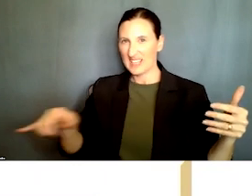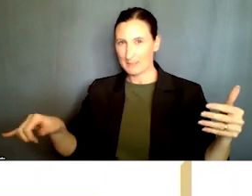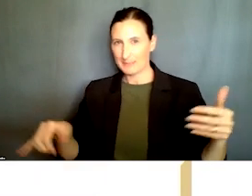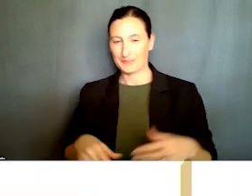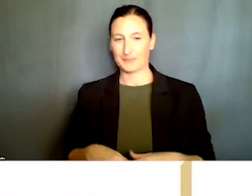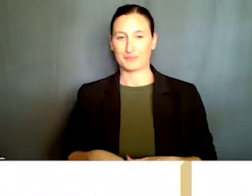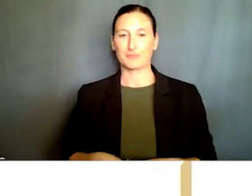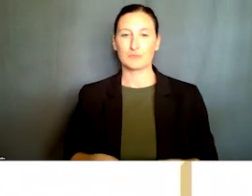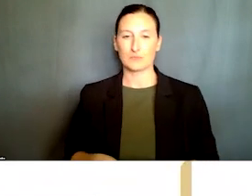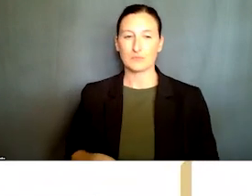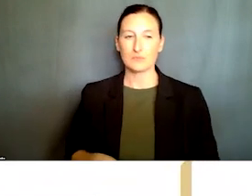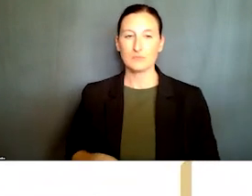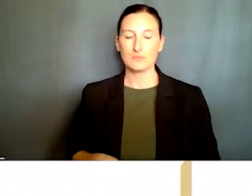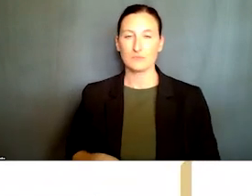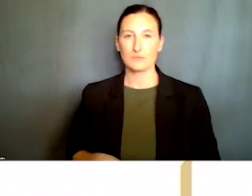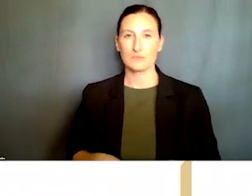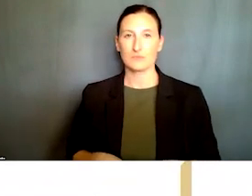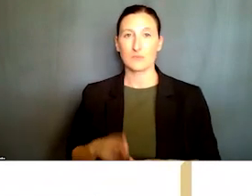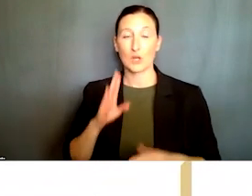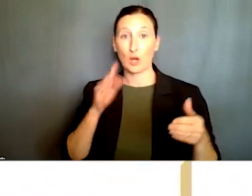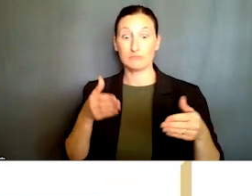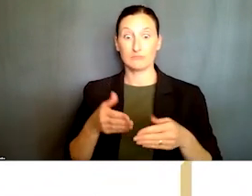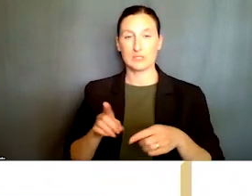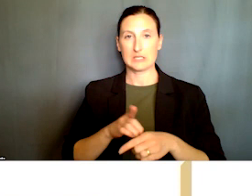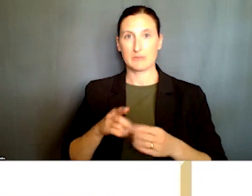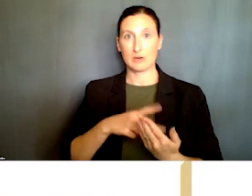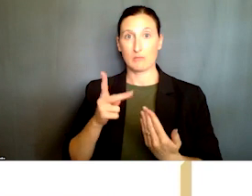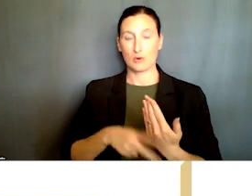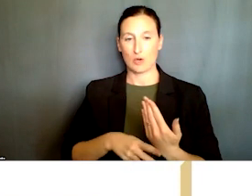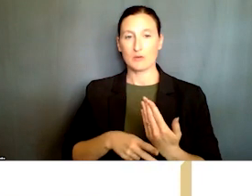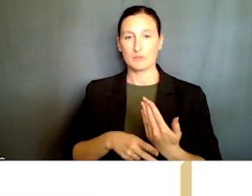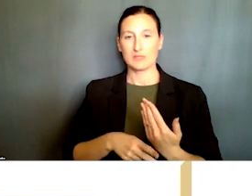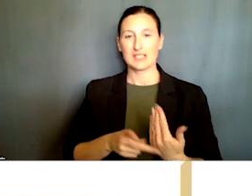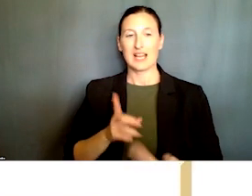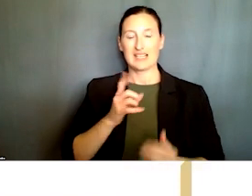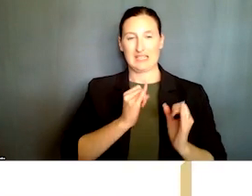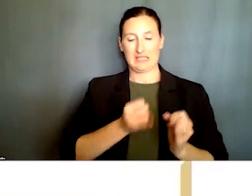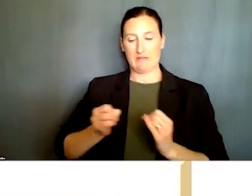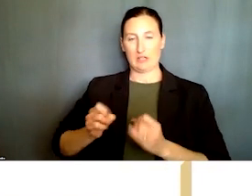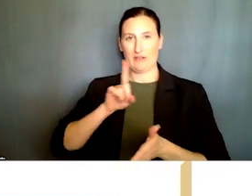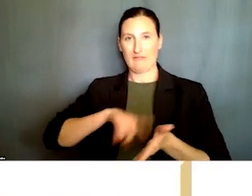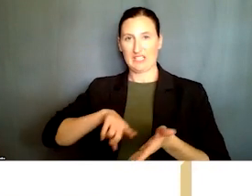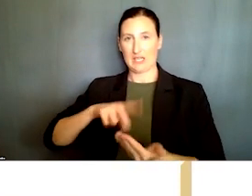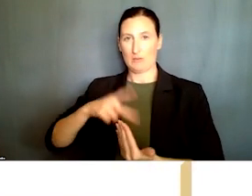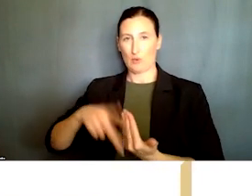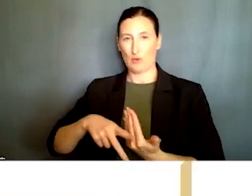At the beginning, our disciplinary programs or individual investigator programs, these are all the programs that